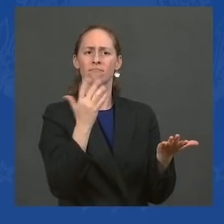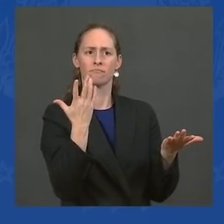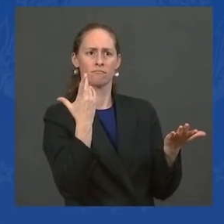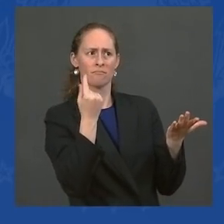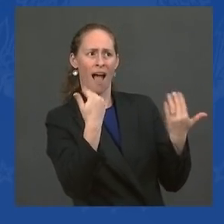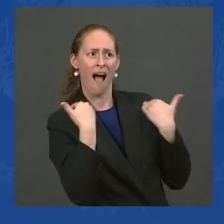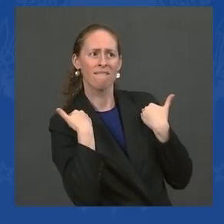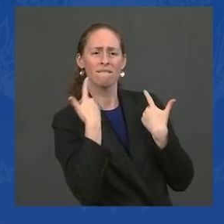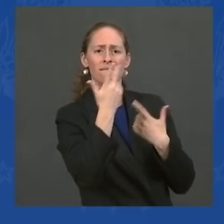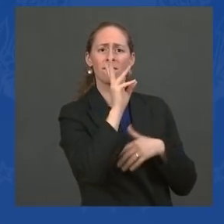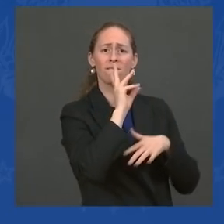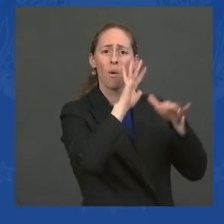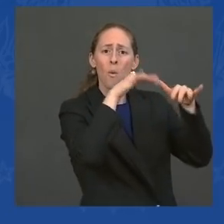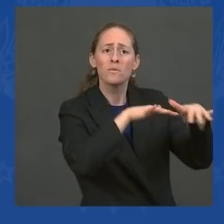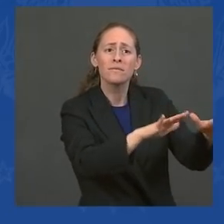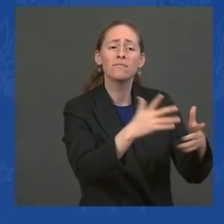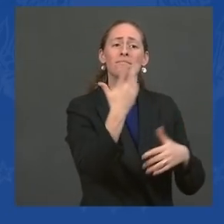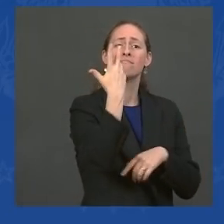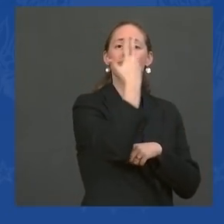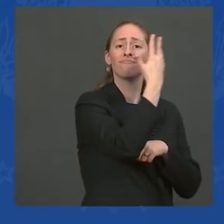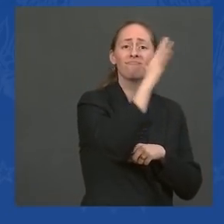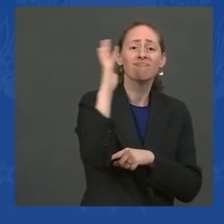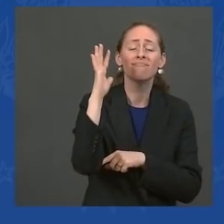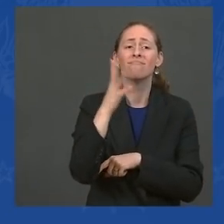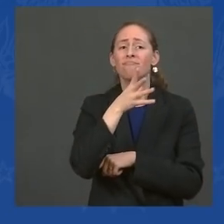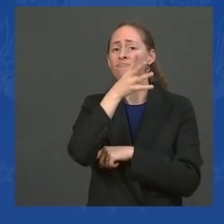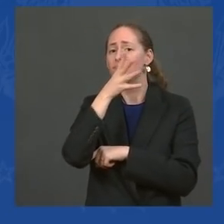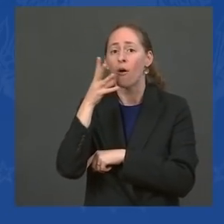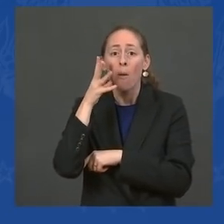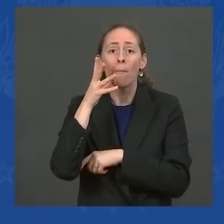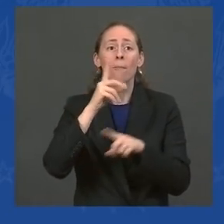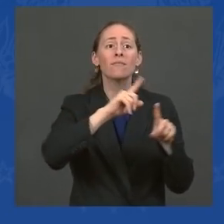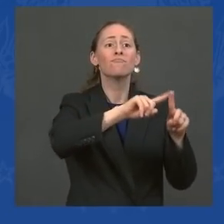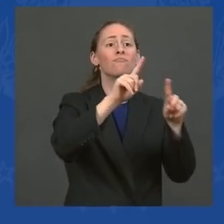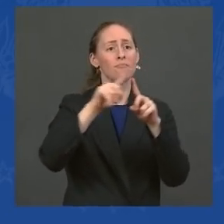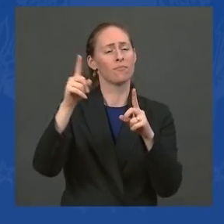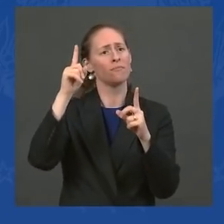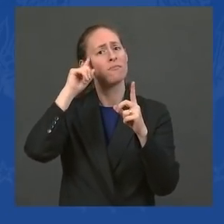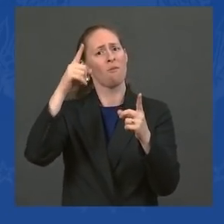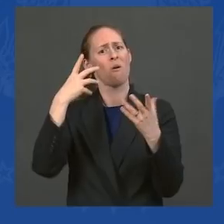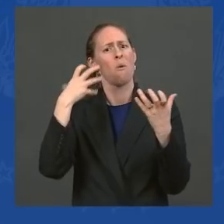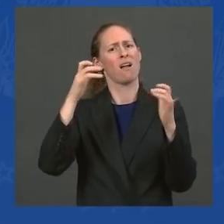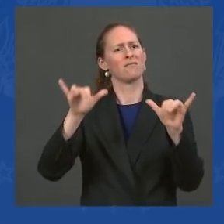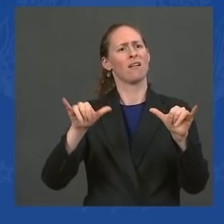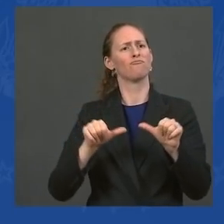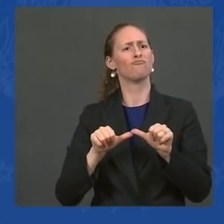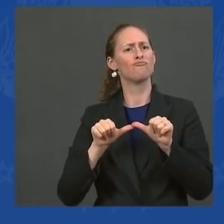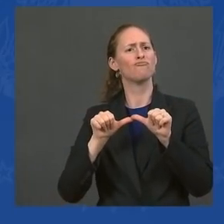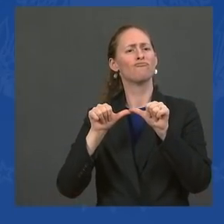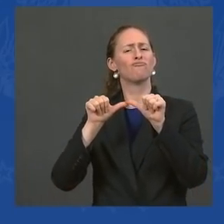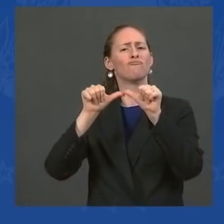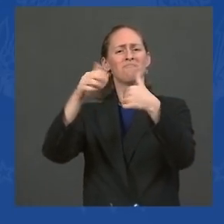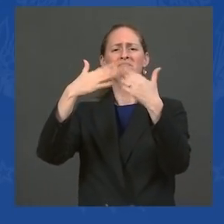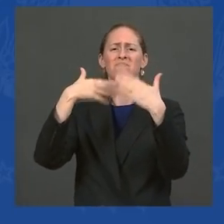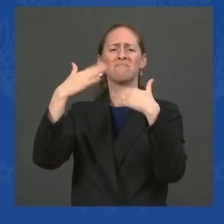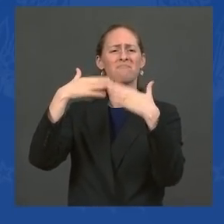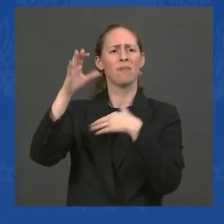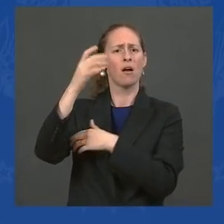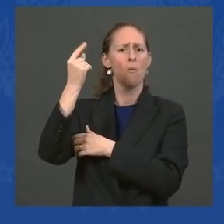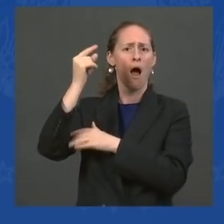to keep our climate livable and communities thriving. This is the vision that President Biden